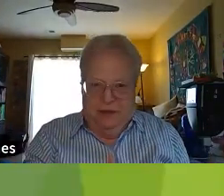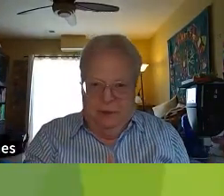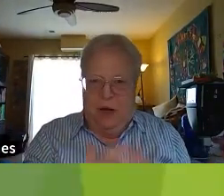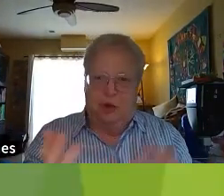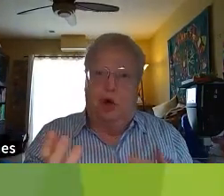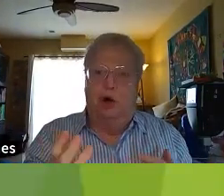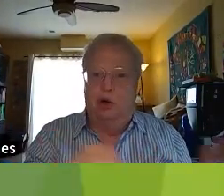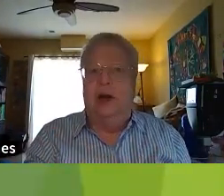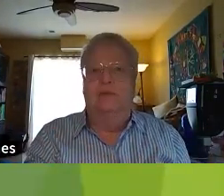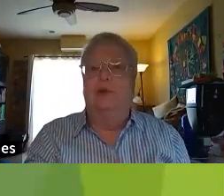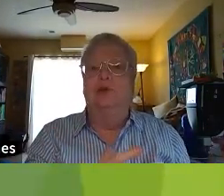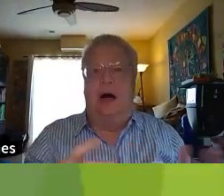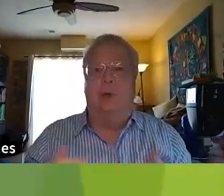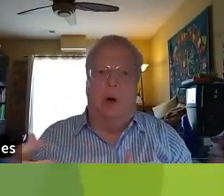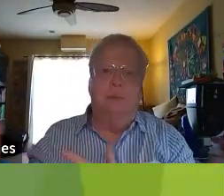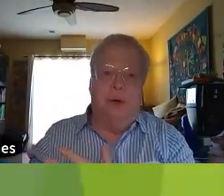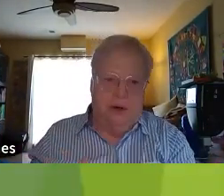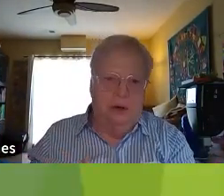I think my adulthood I've learned how to write better.